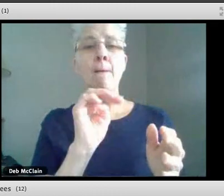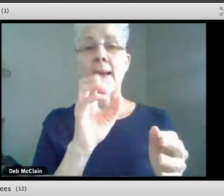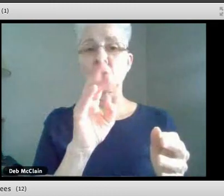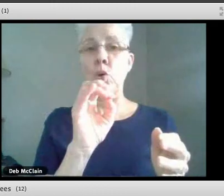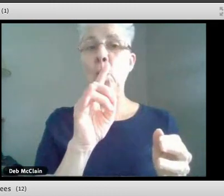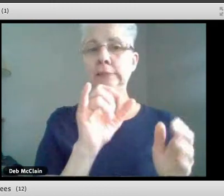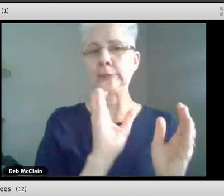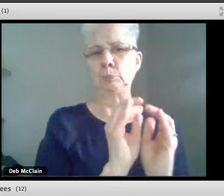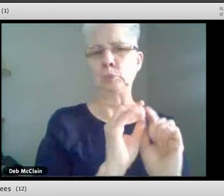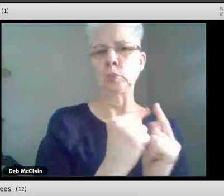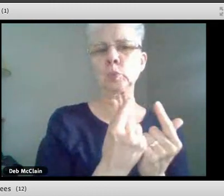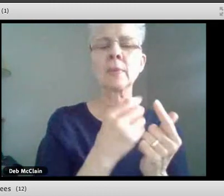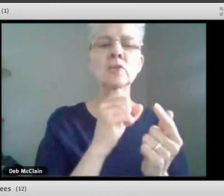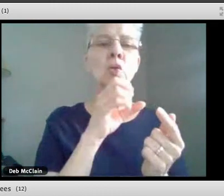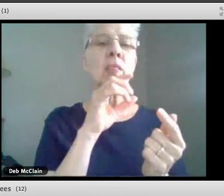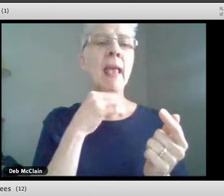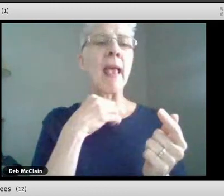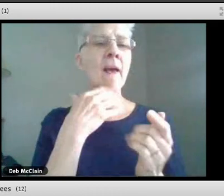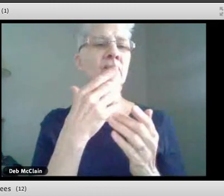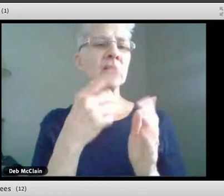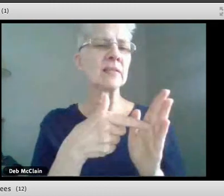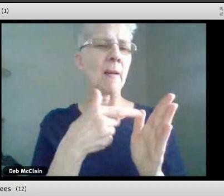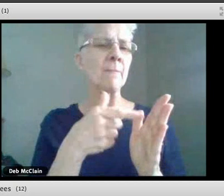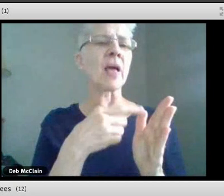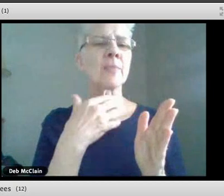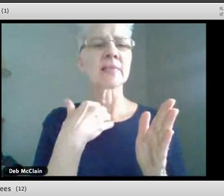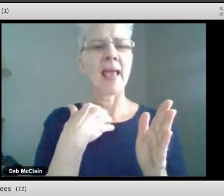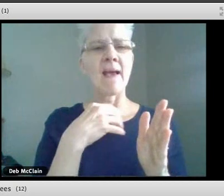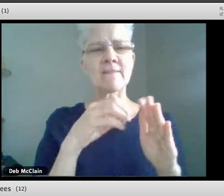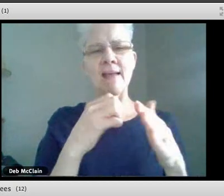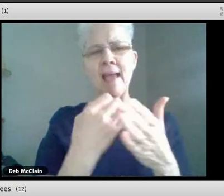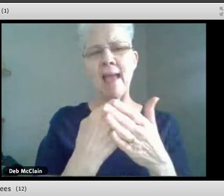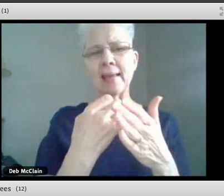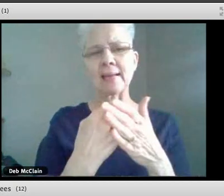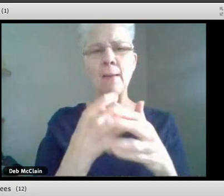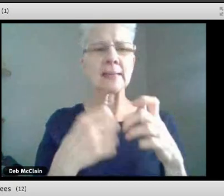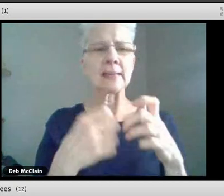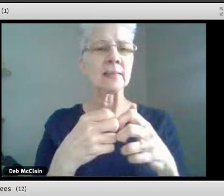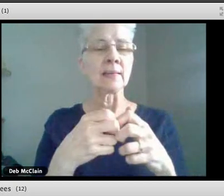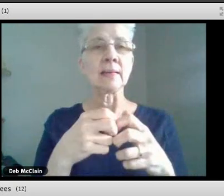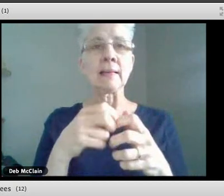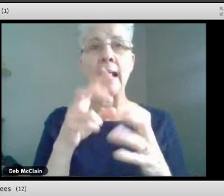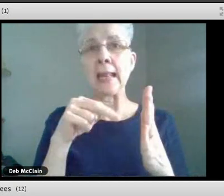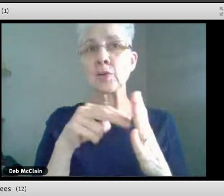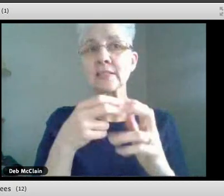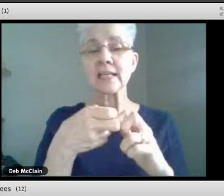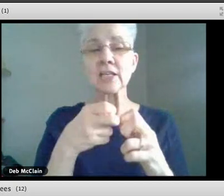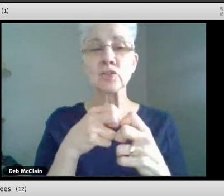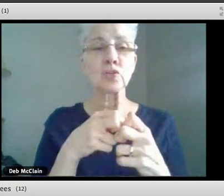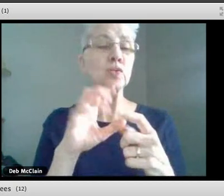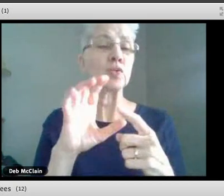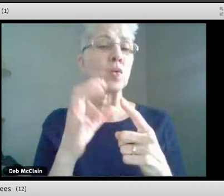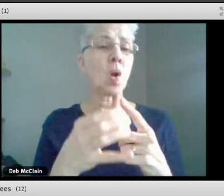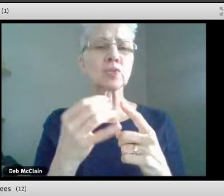And so they have sometimes faced economic inequity, literacy issues. They're culturally isolated.